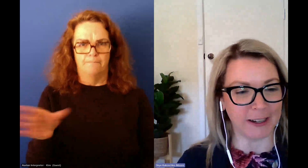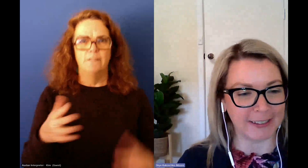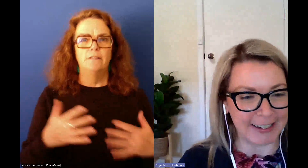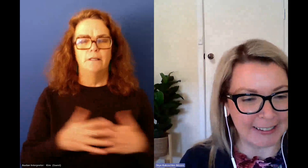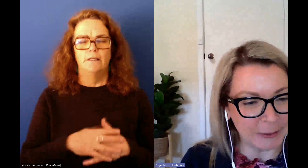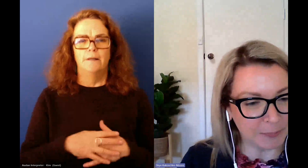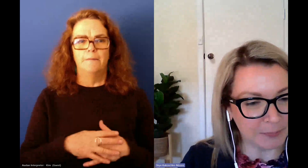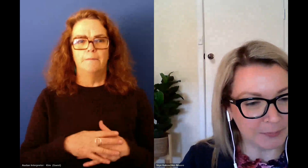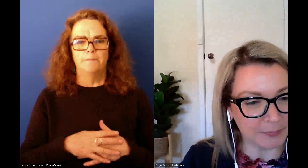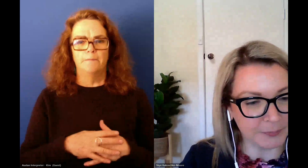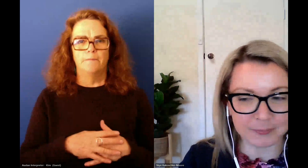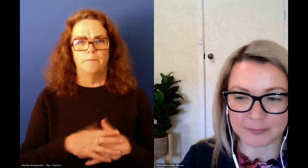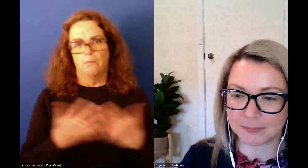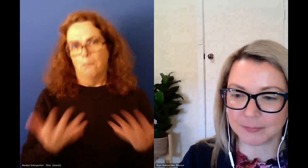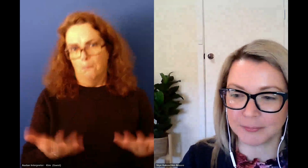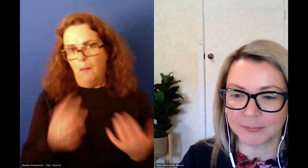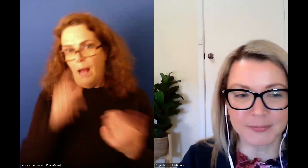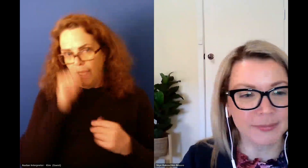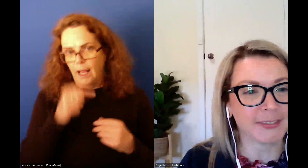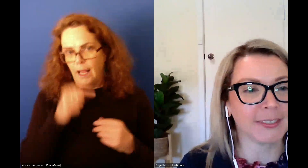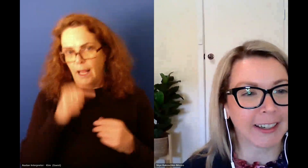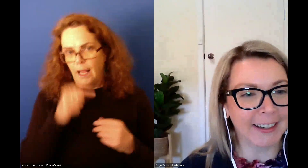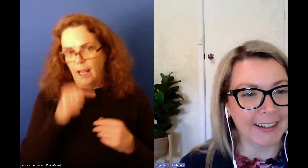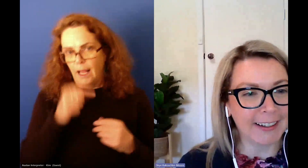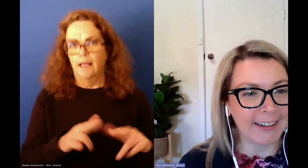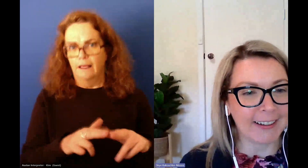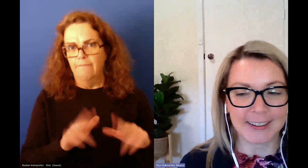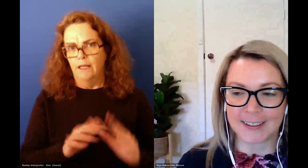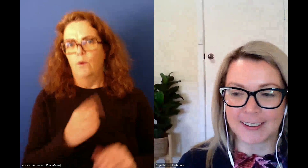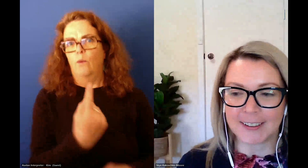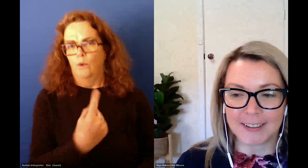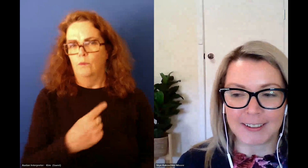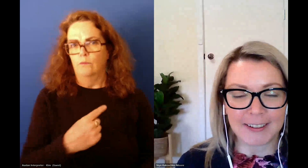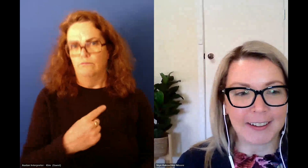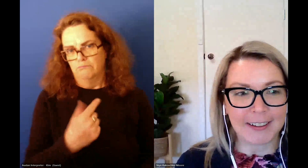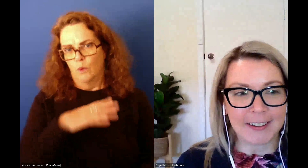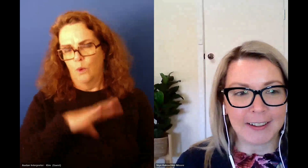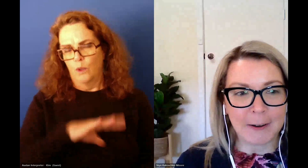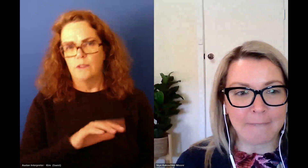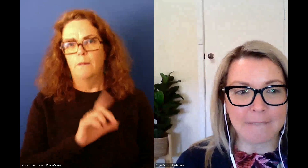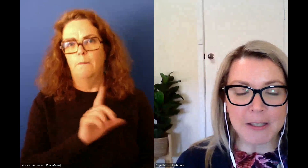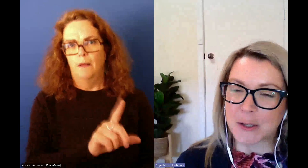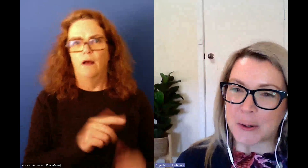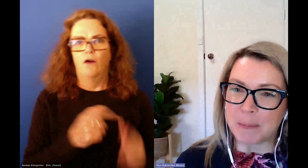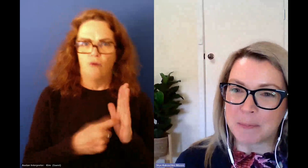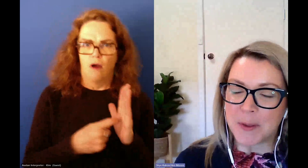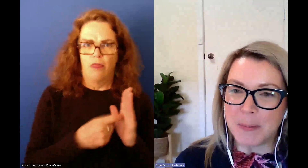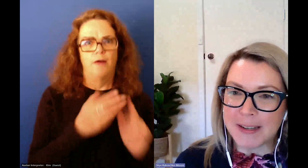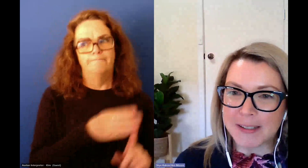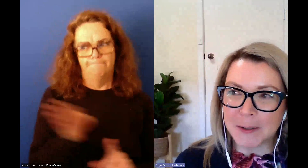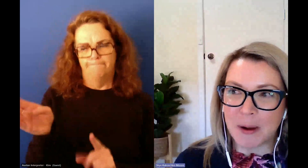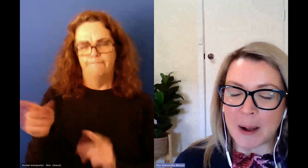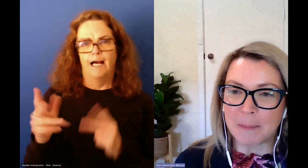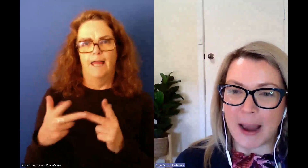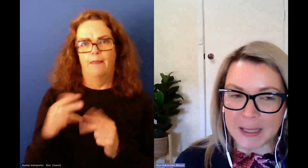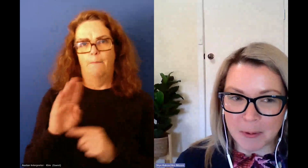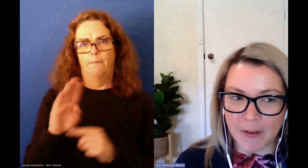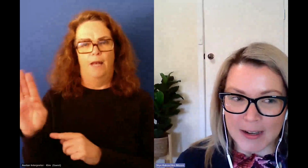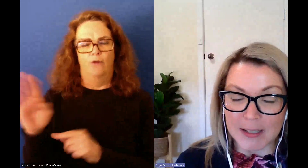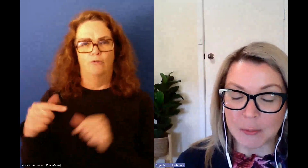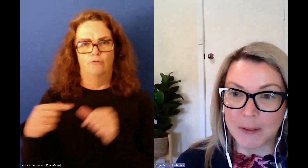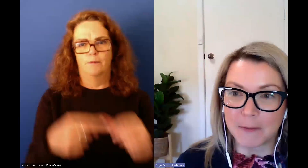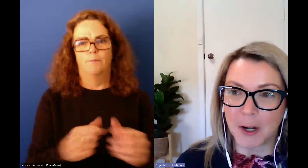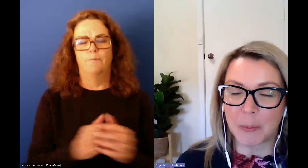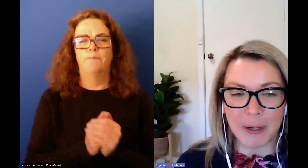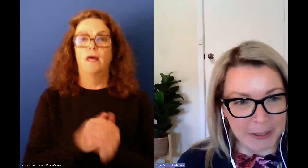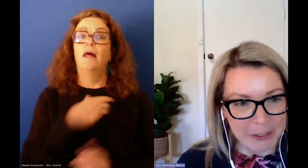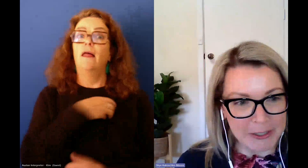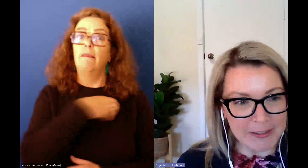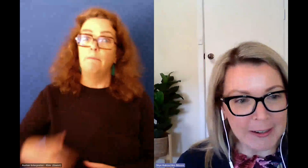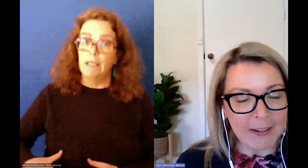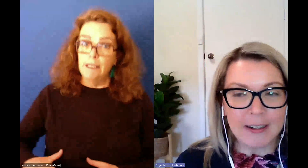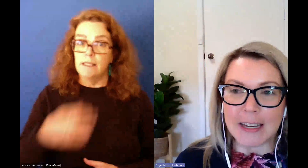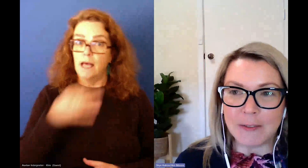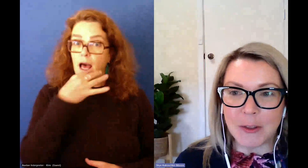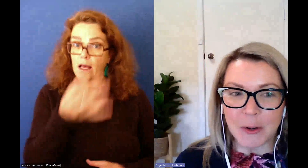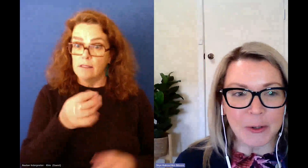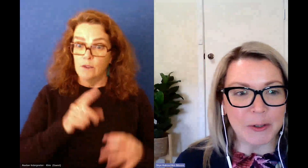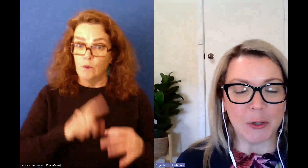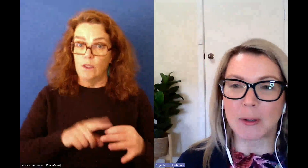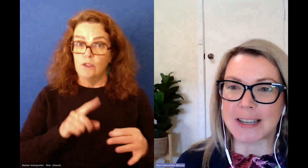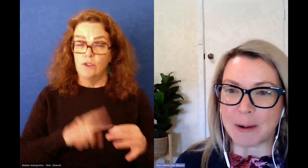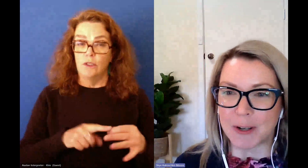directly. So the Minister has provided us with the following question even though she wasn't able